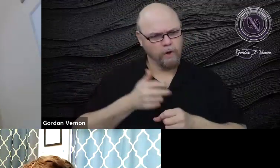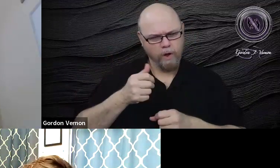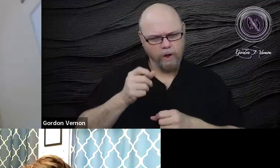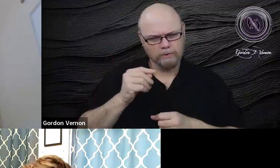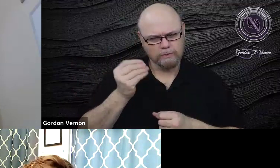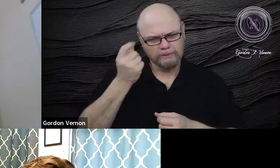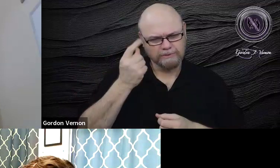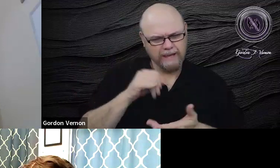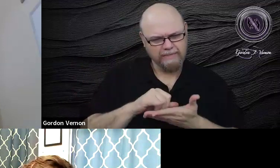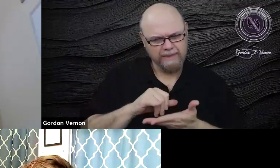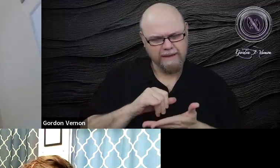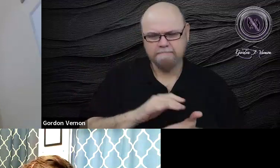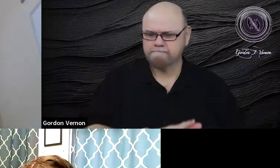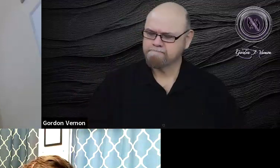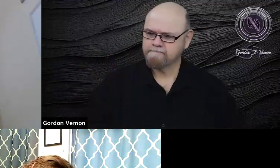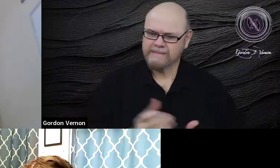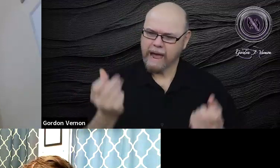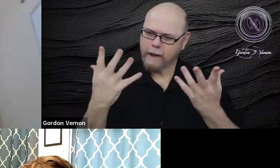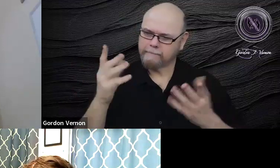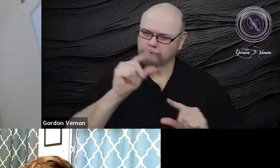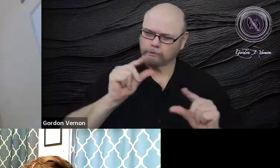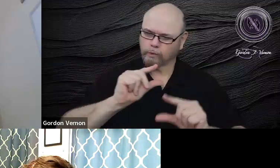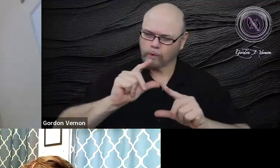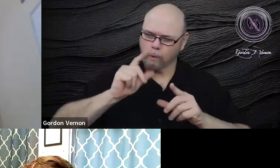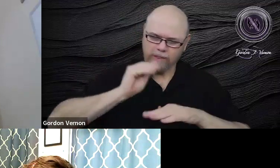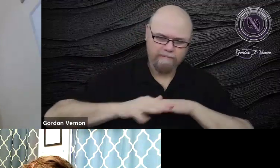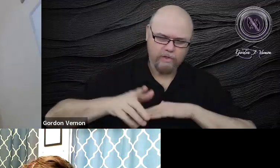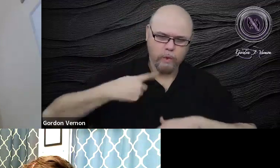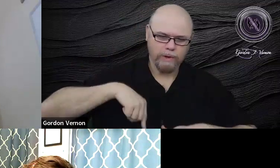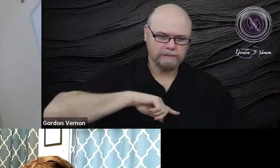And we can show individual participants as these dots and all the participants that